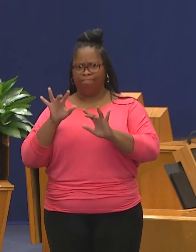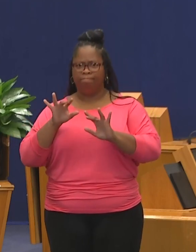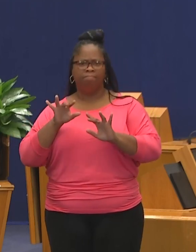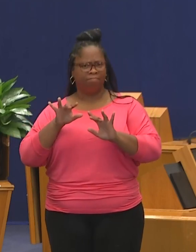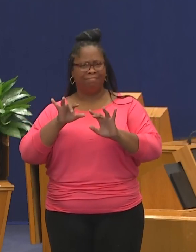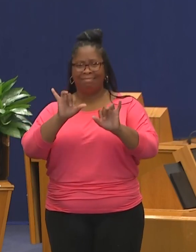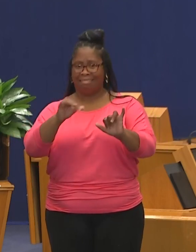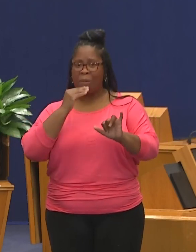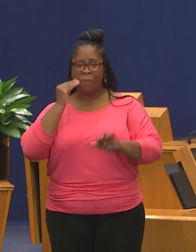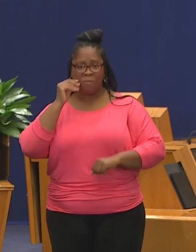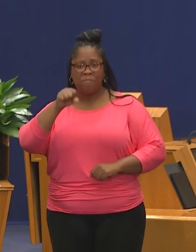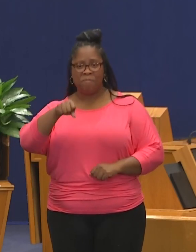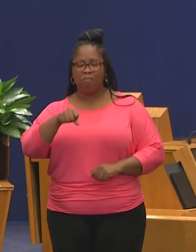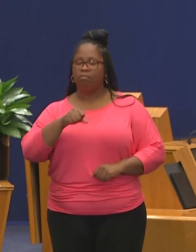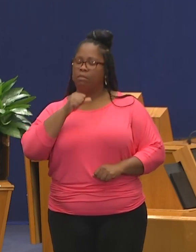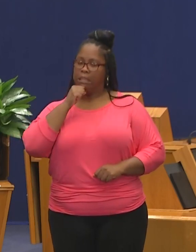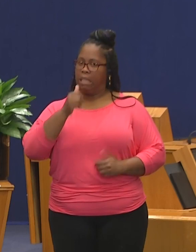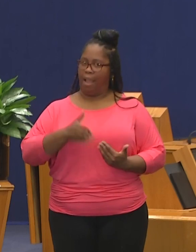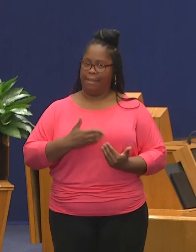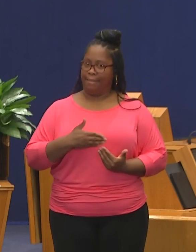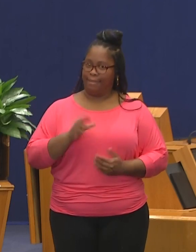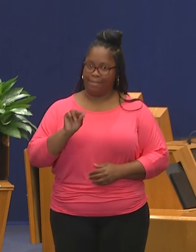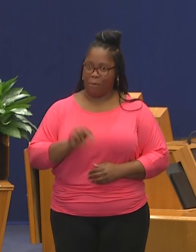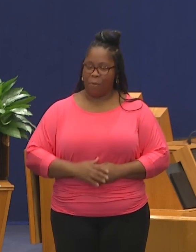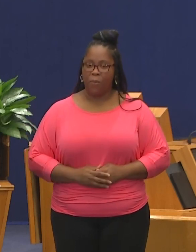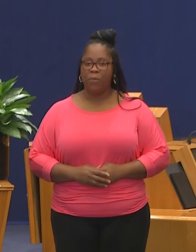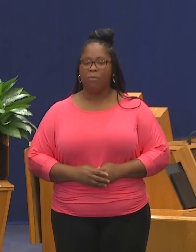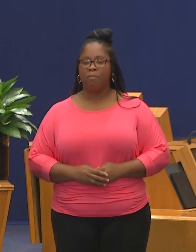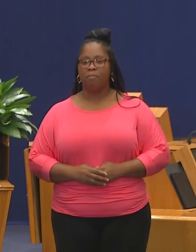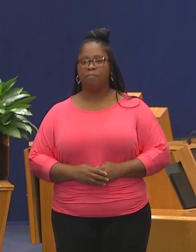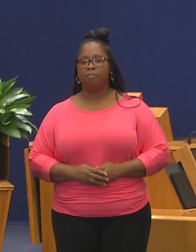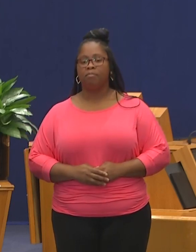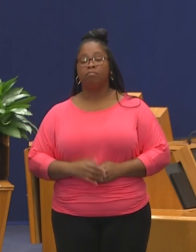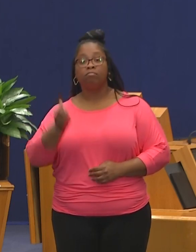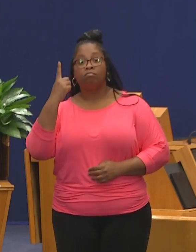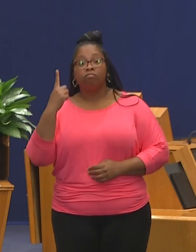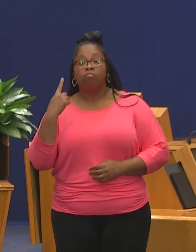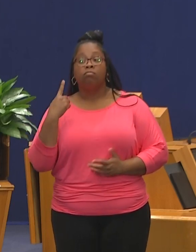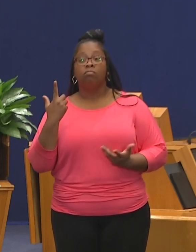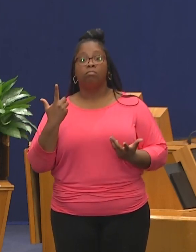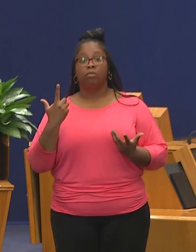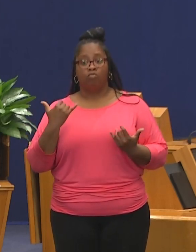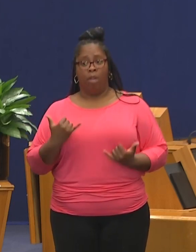RIGHT NOW. AND WE MUST ALL DO THIS WHILE WE STAY HOME. THIS IS NOT EASY.